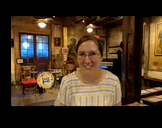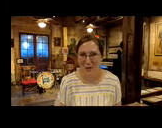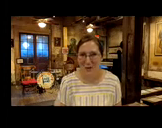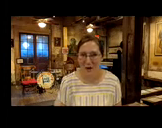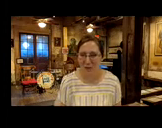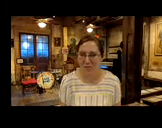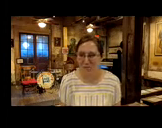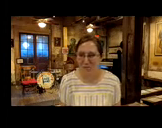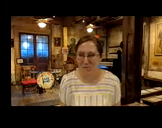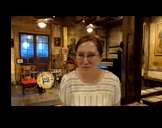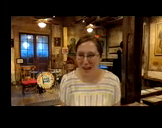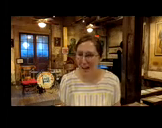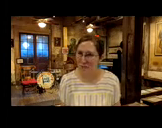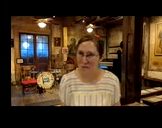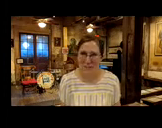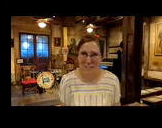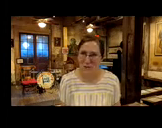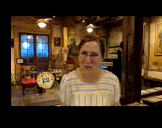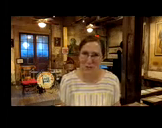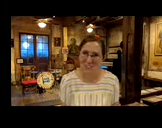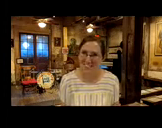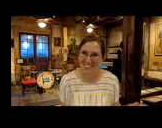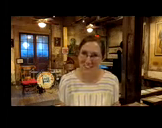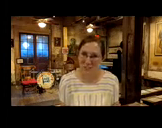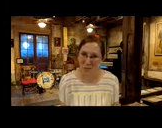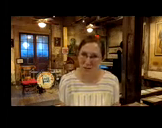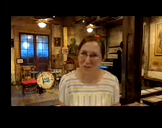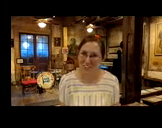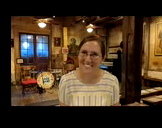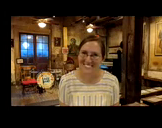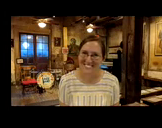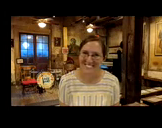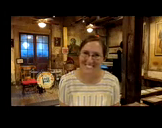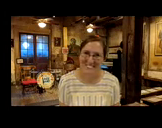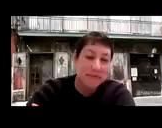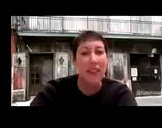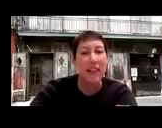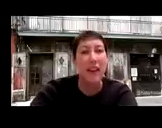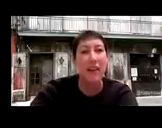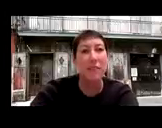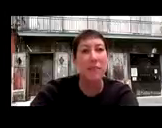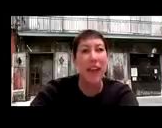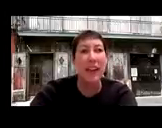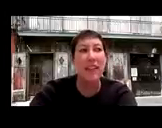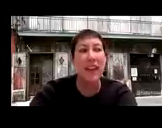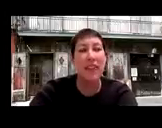So I haven't run into too much trouble either. I find that anything